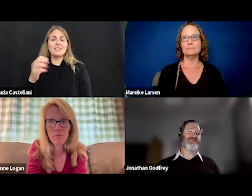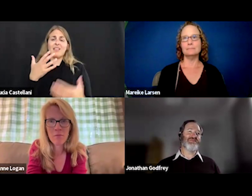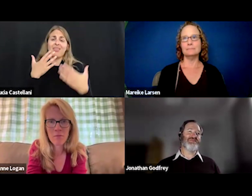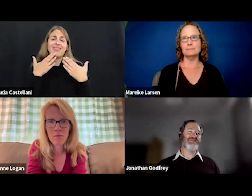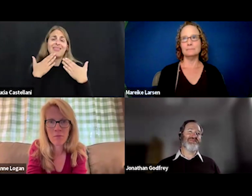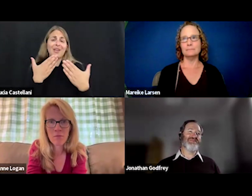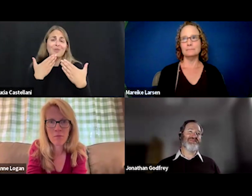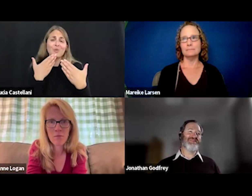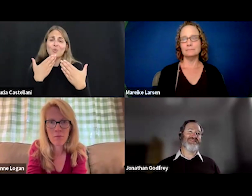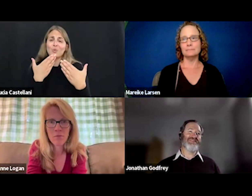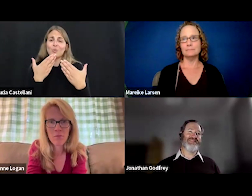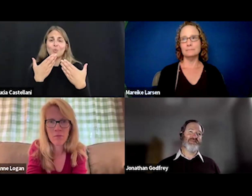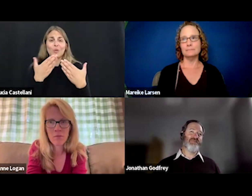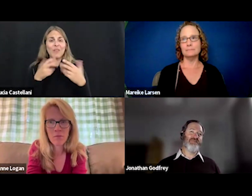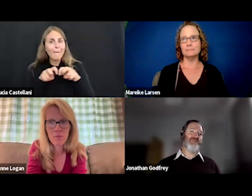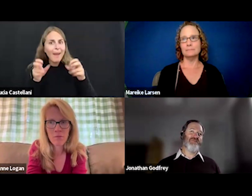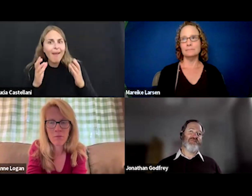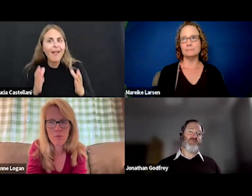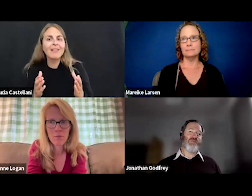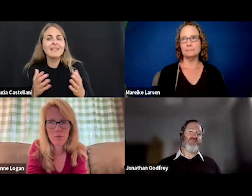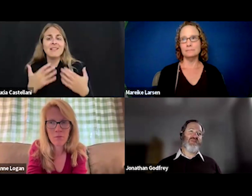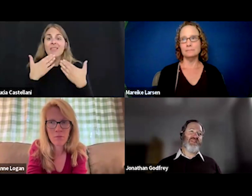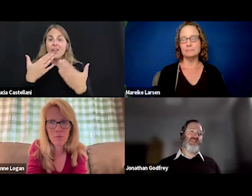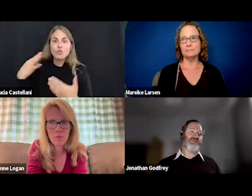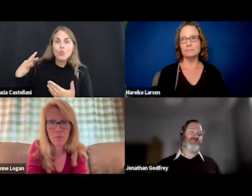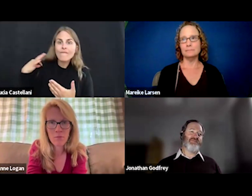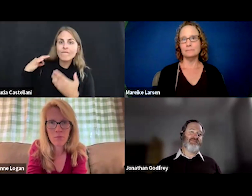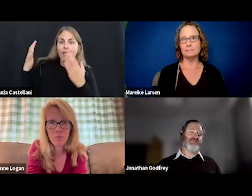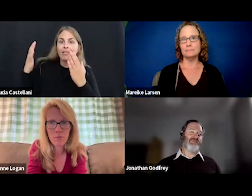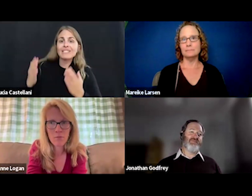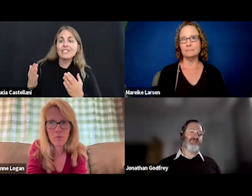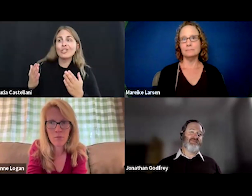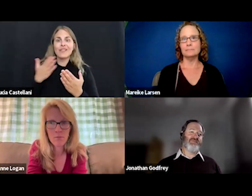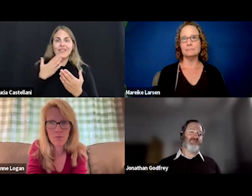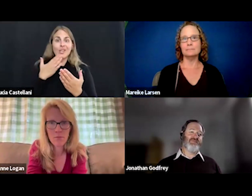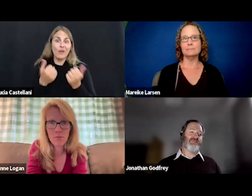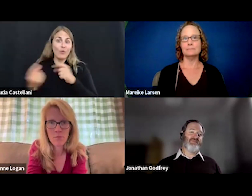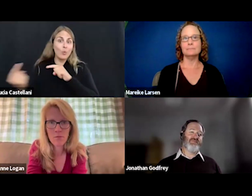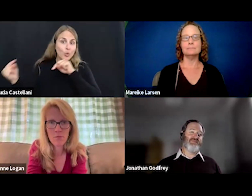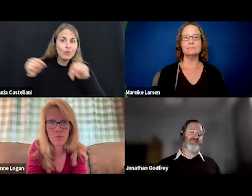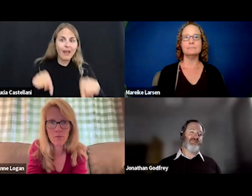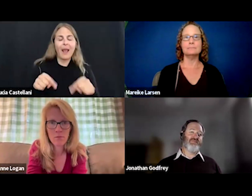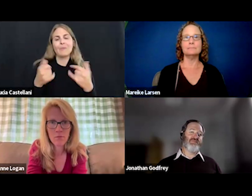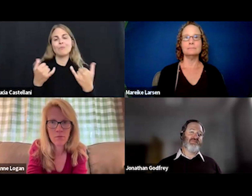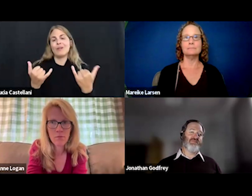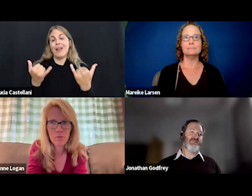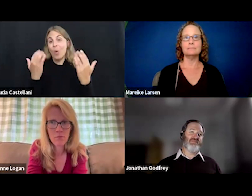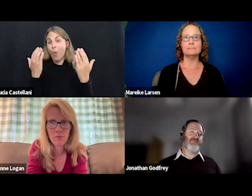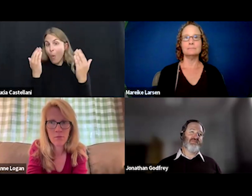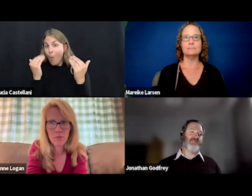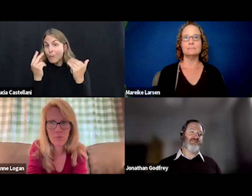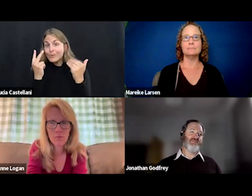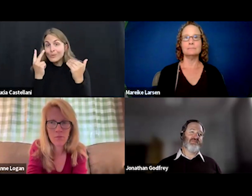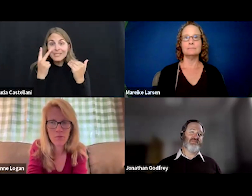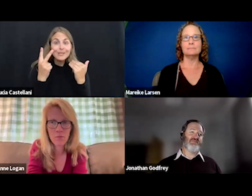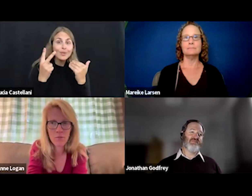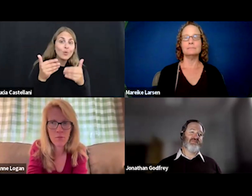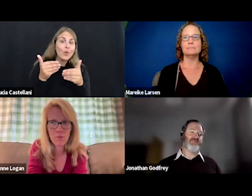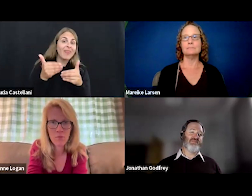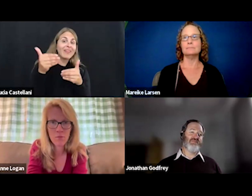Thank you to our panelists, thank you to our volunteers, and everyone who attended. And I hope to see you at future sessions over the next two